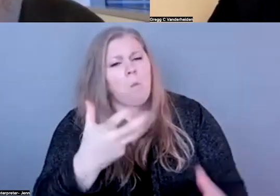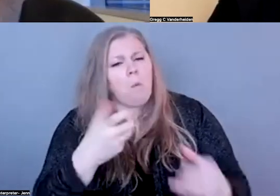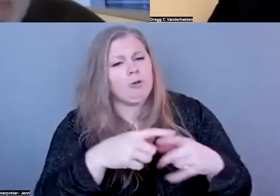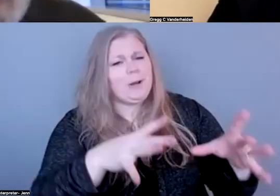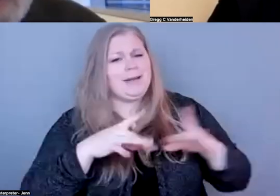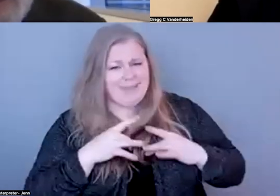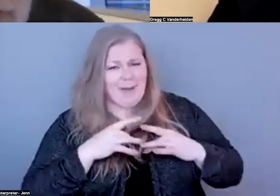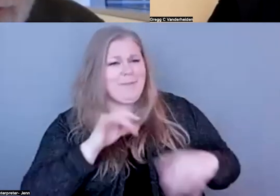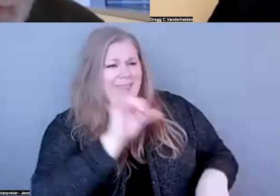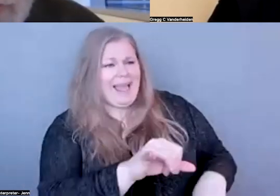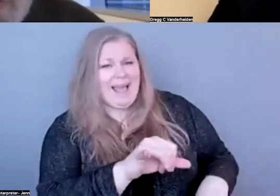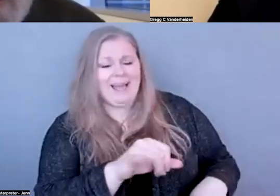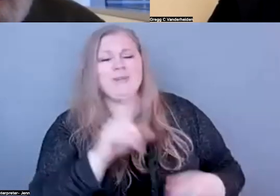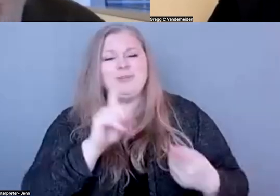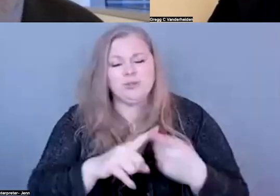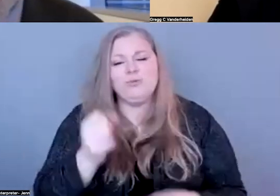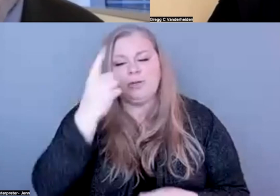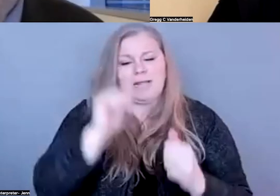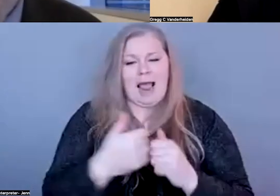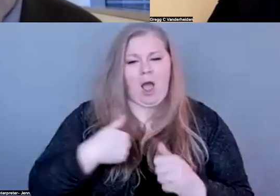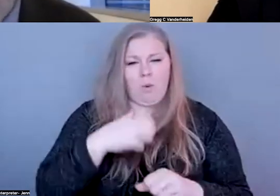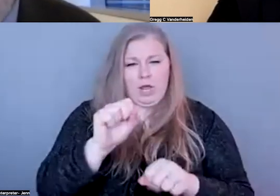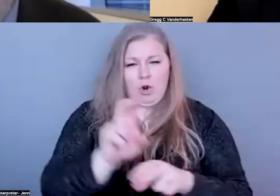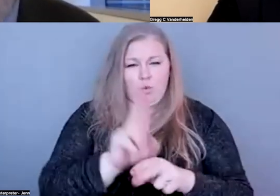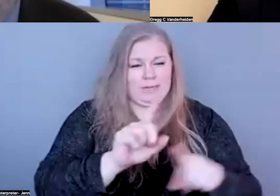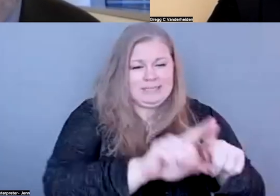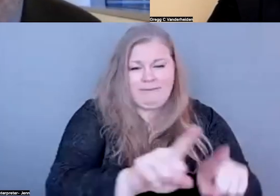as a way of understanding how we can use these various technologies in order